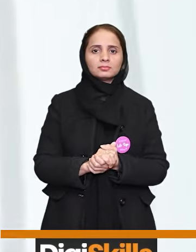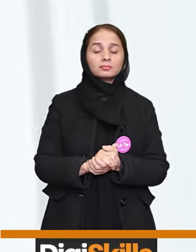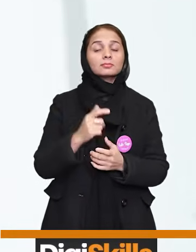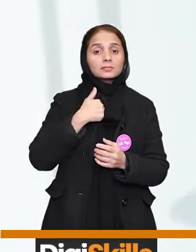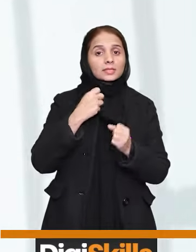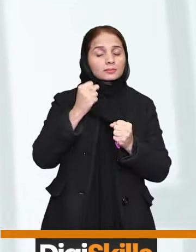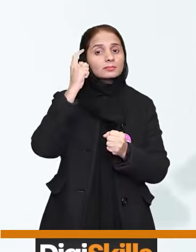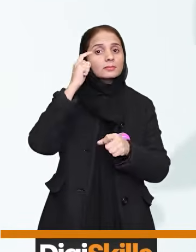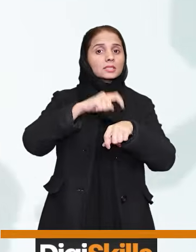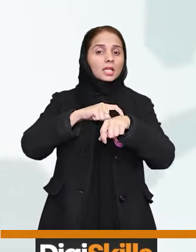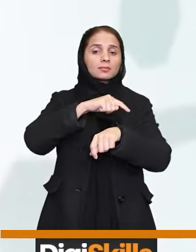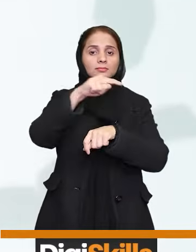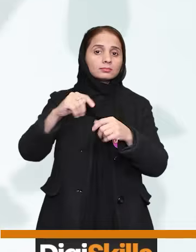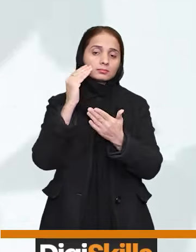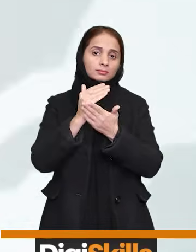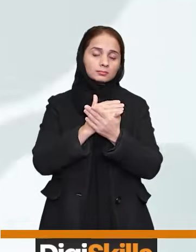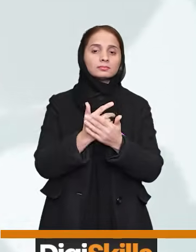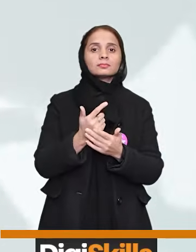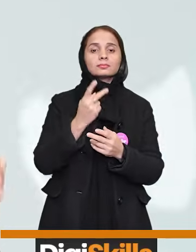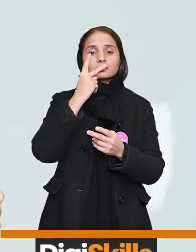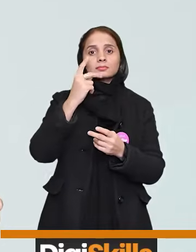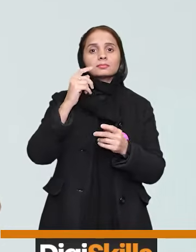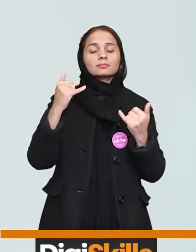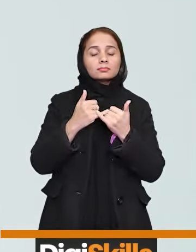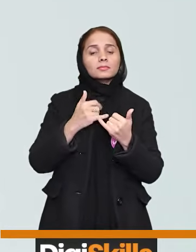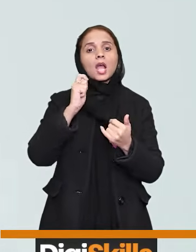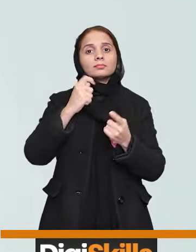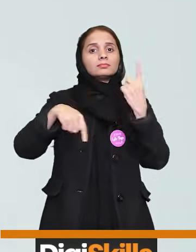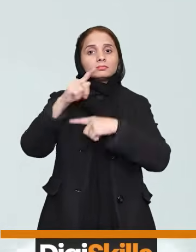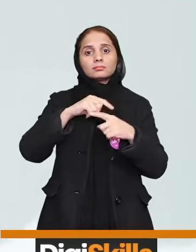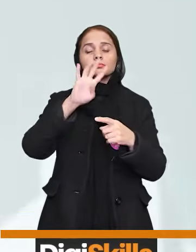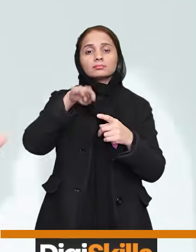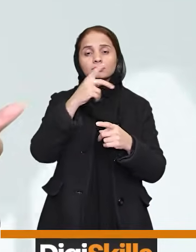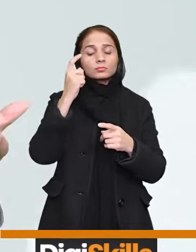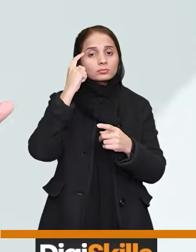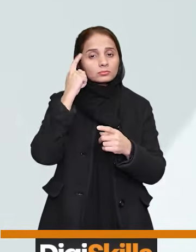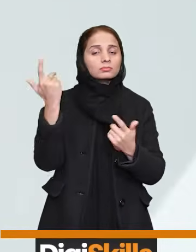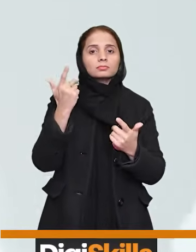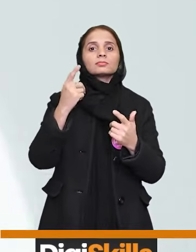You need to manage your time by following either an online software, whatever you feel best.